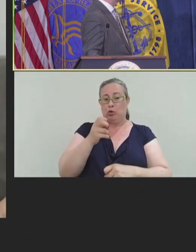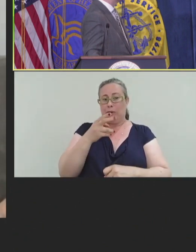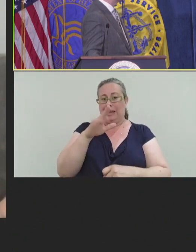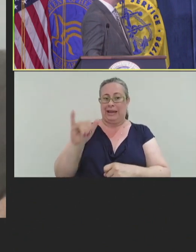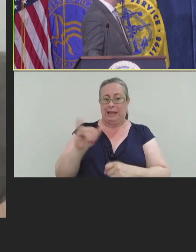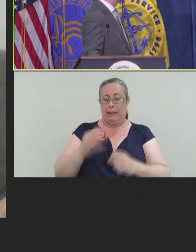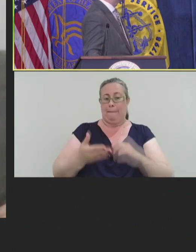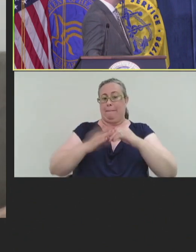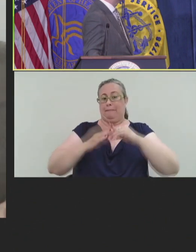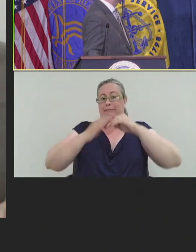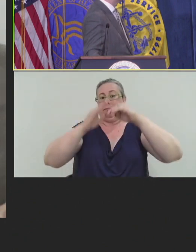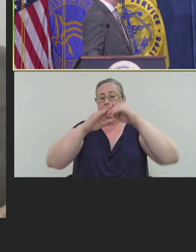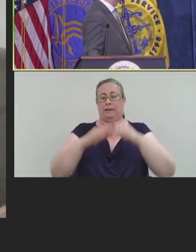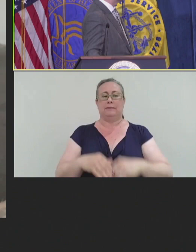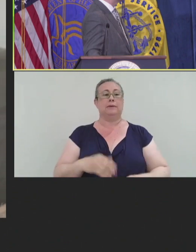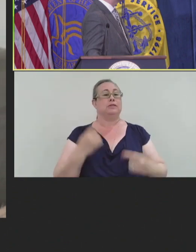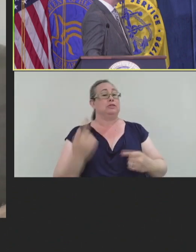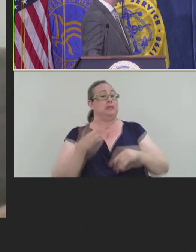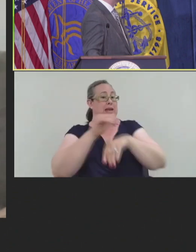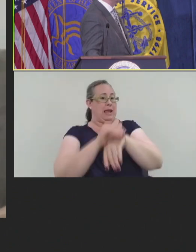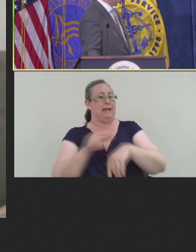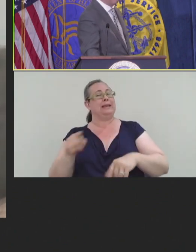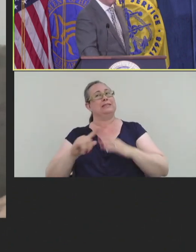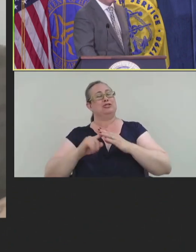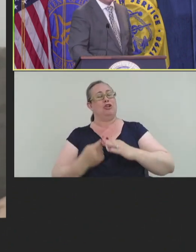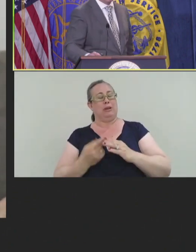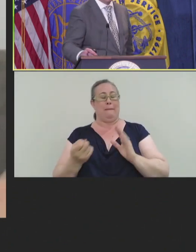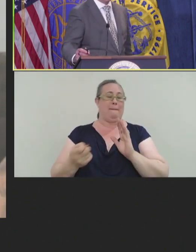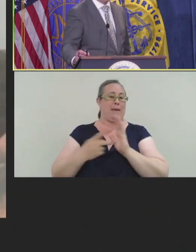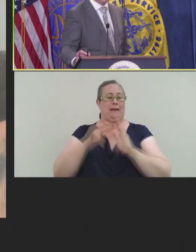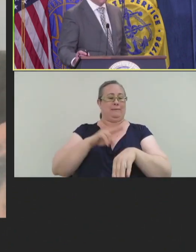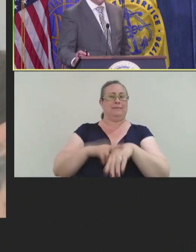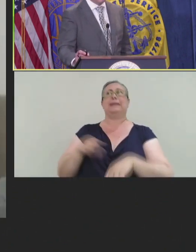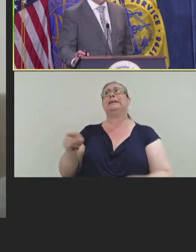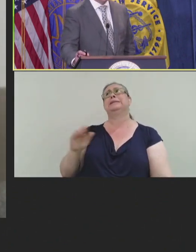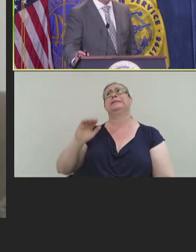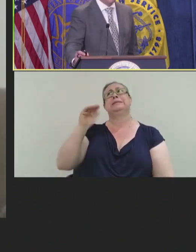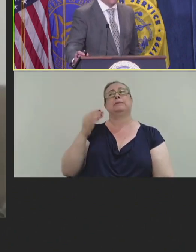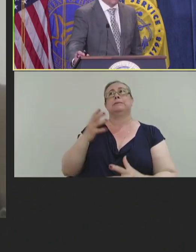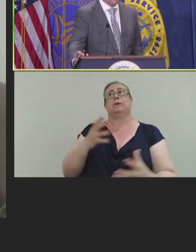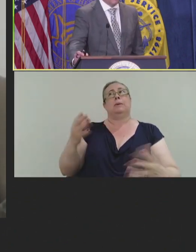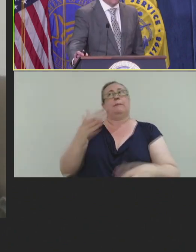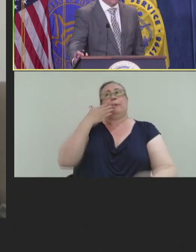Ravi Baichwal: Tonight, Vincent is starting to bounce back. Jessica Coletti: He seems much better. He's sitting next to me.